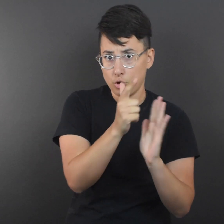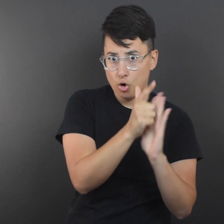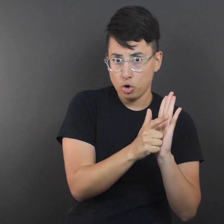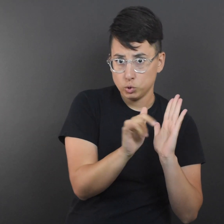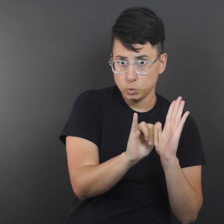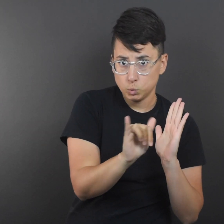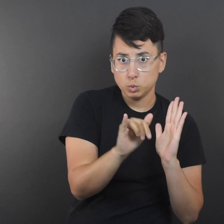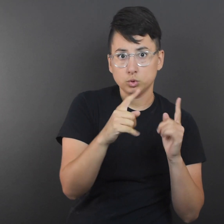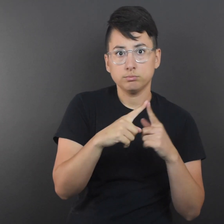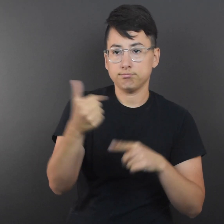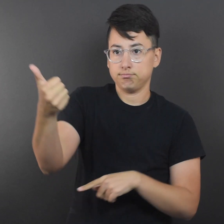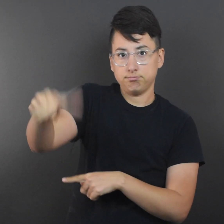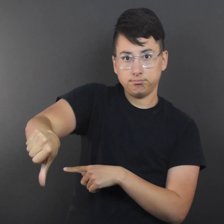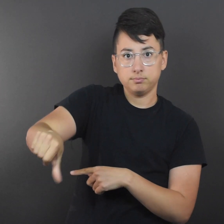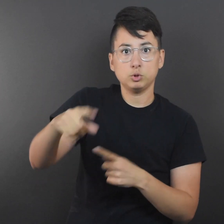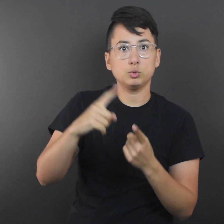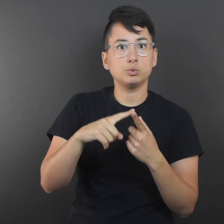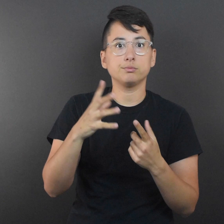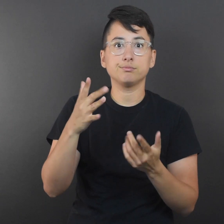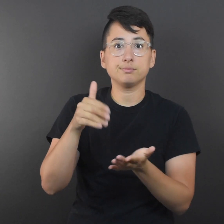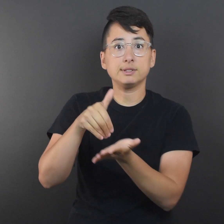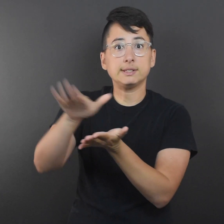who are charged under other states’ laws